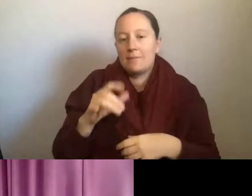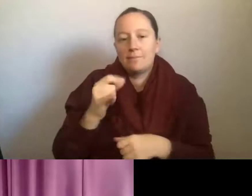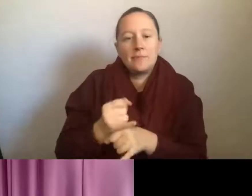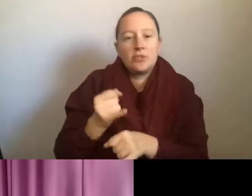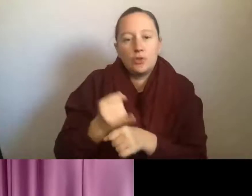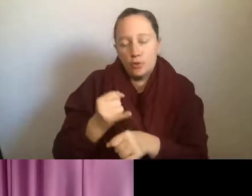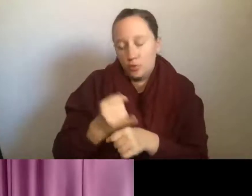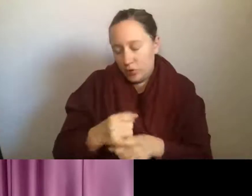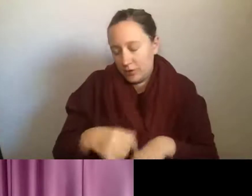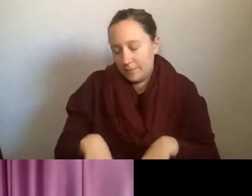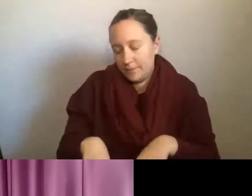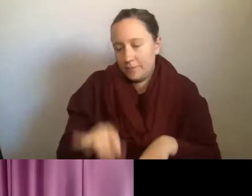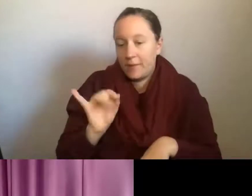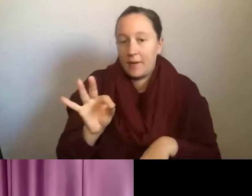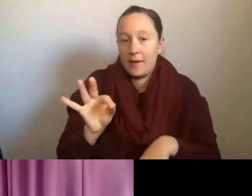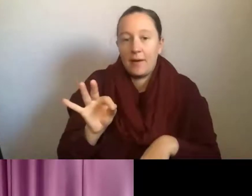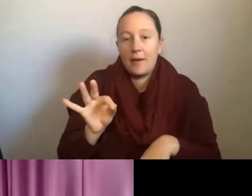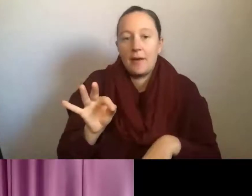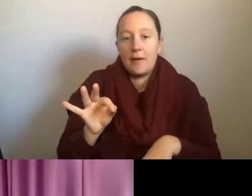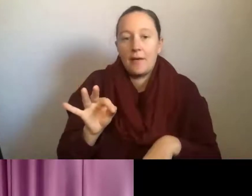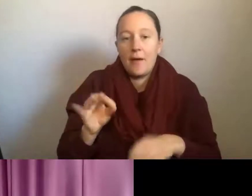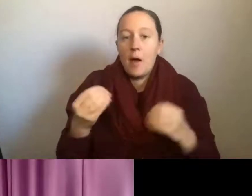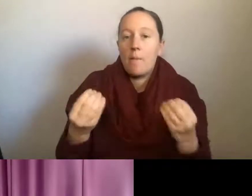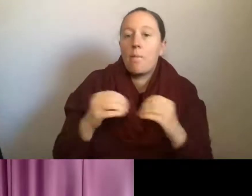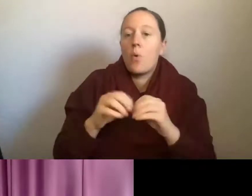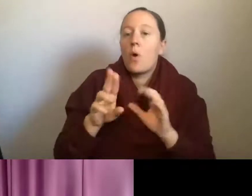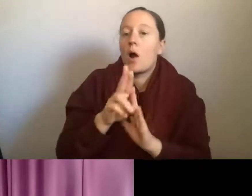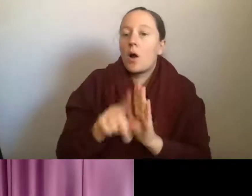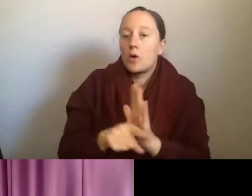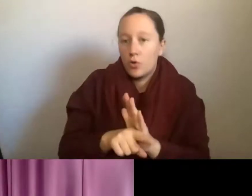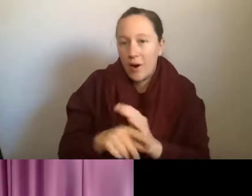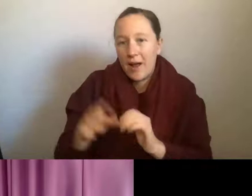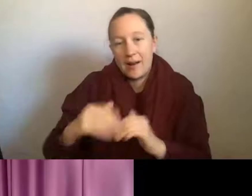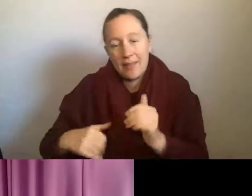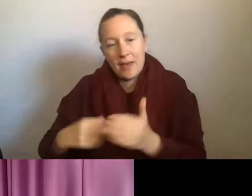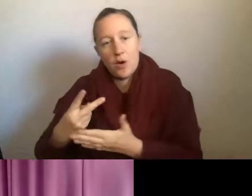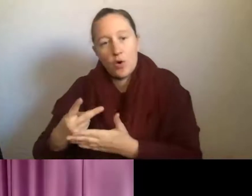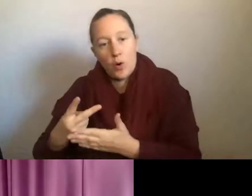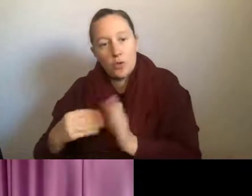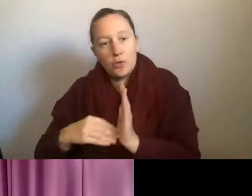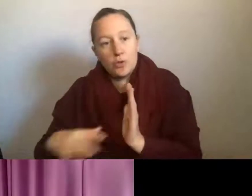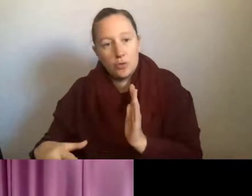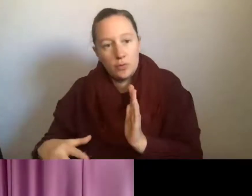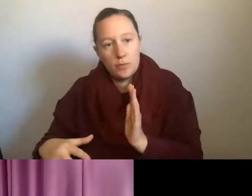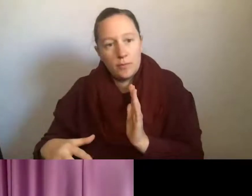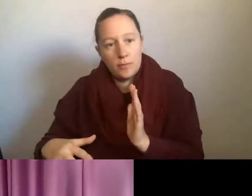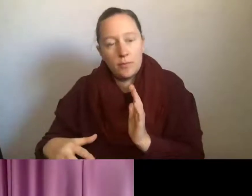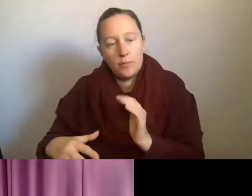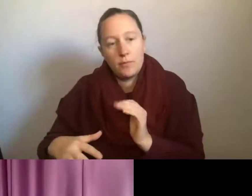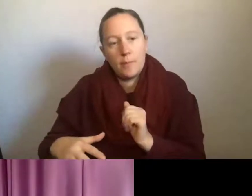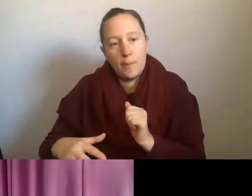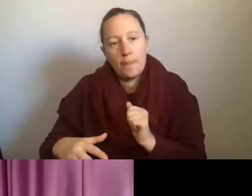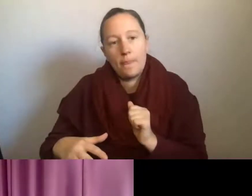So, if there are more undergraduates than there are graduate students, you would be looking at the AREA.